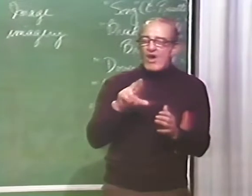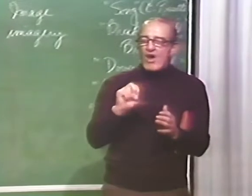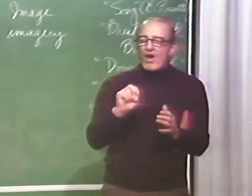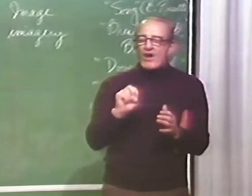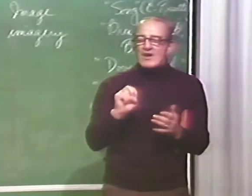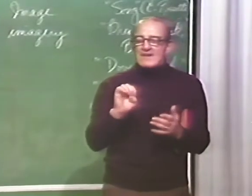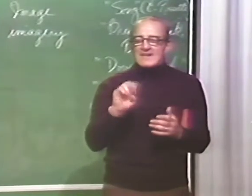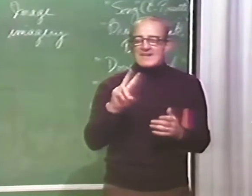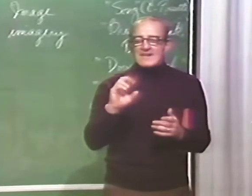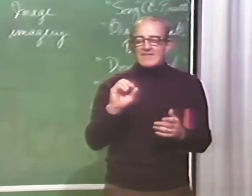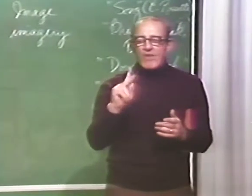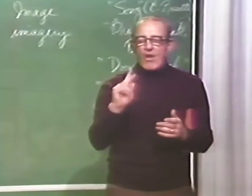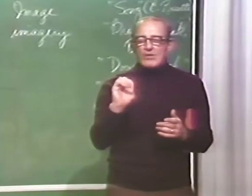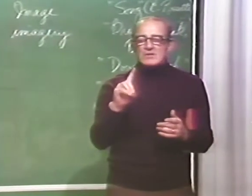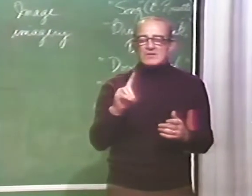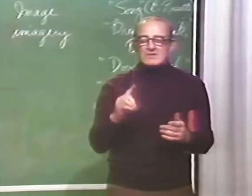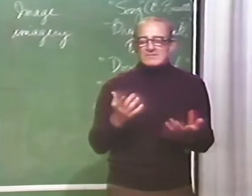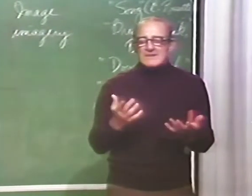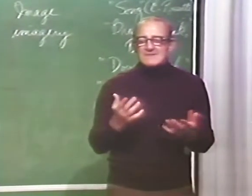ARE EVOKED?